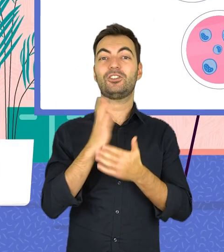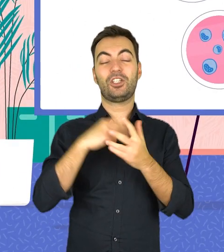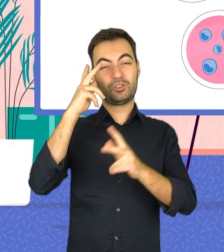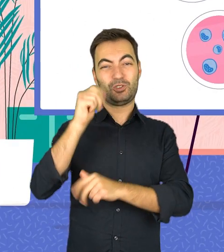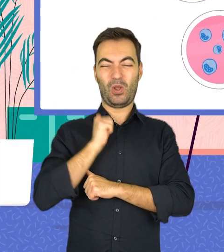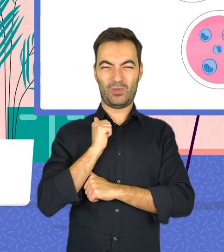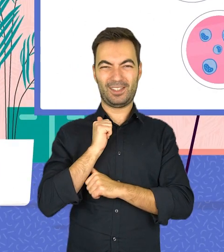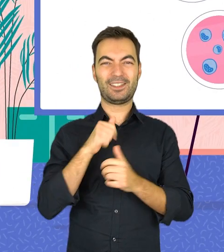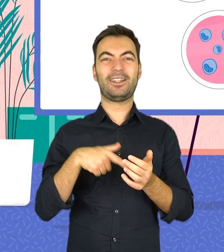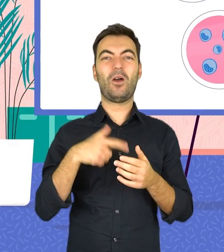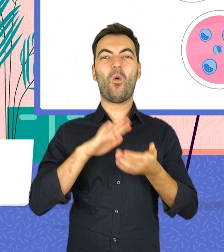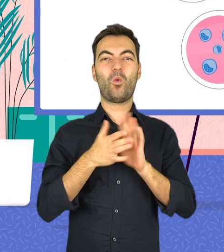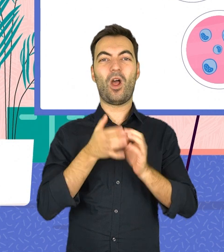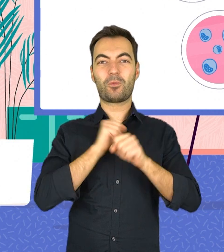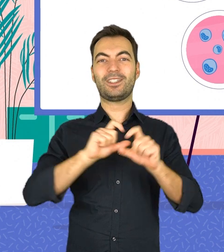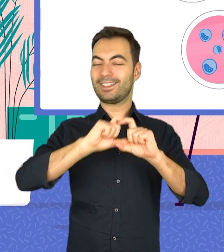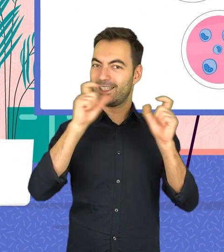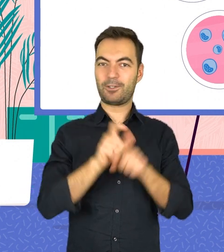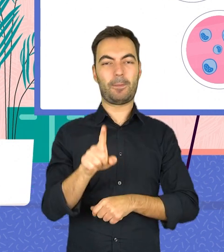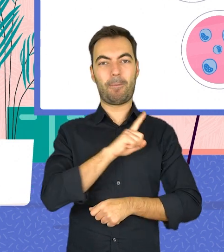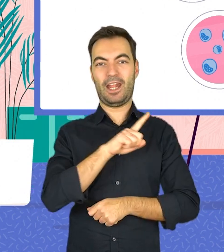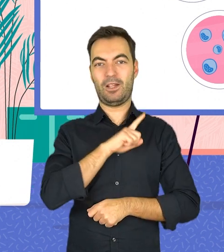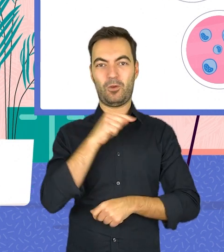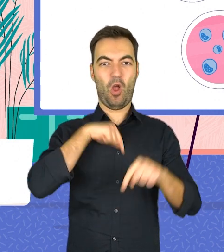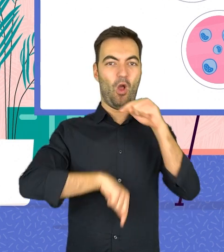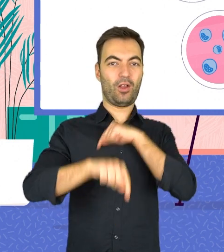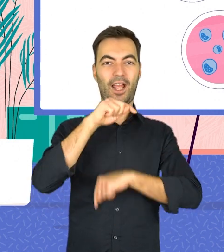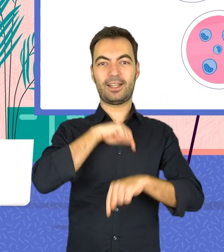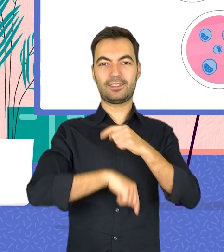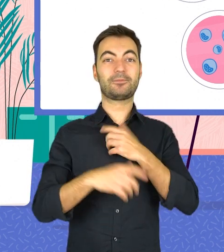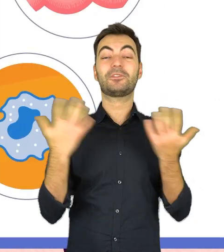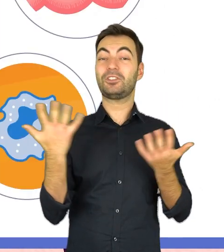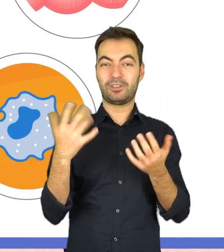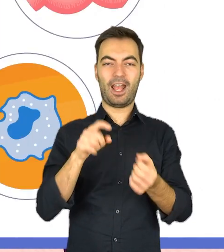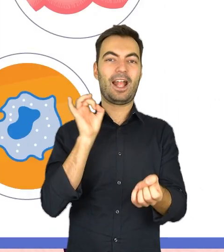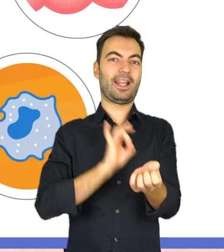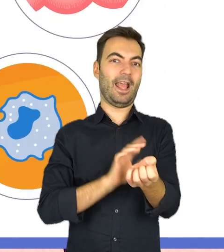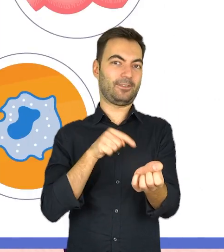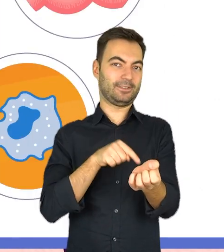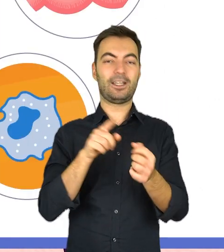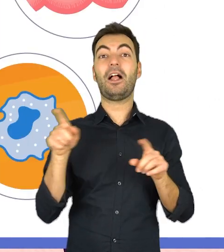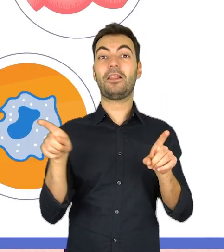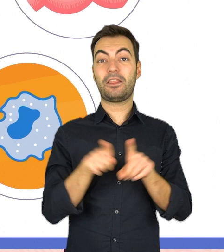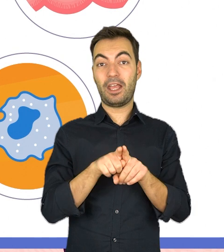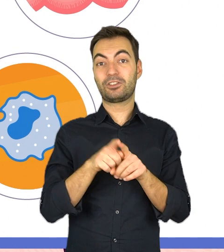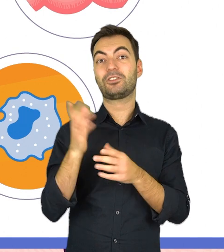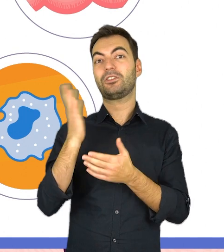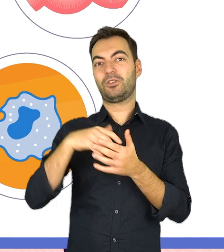patrol our bodies all the time when they are in the blood. But there are also those who are waiting for orders.